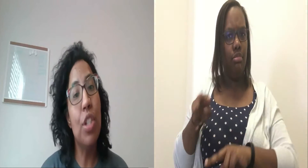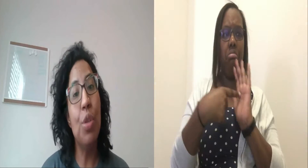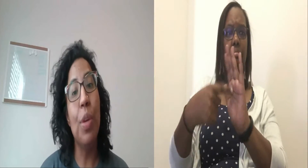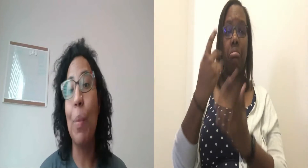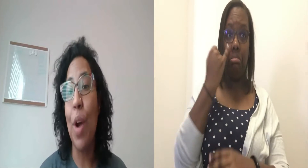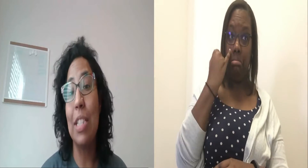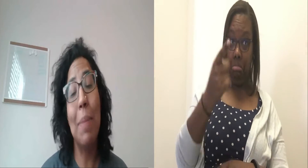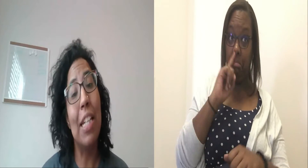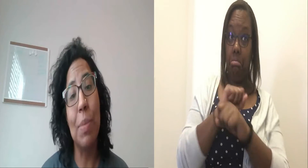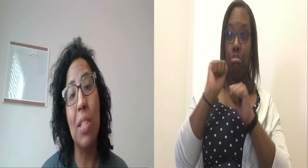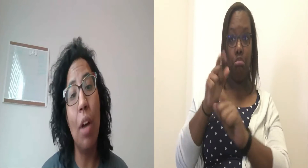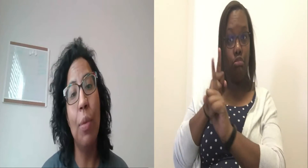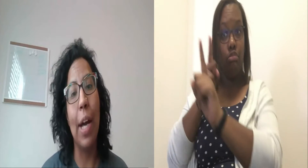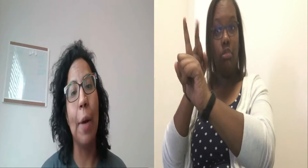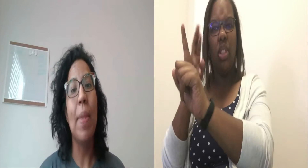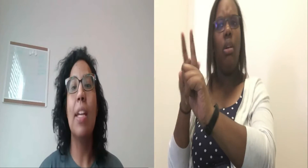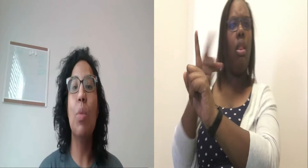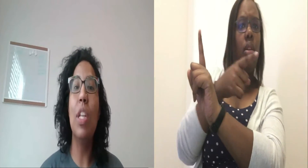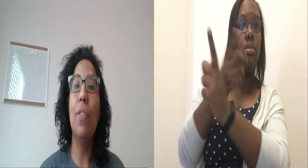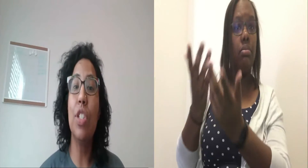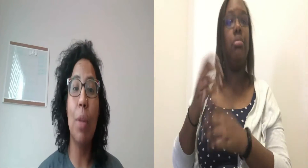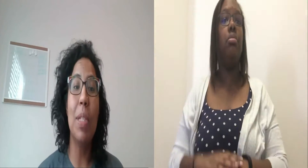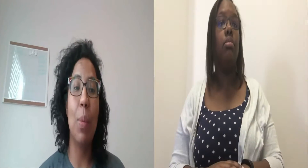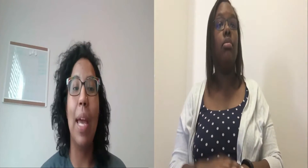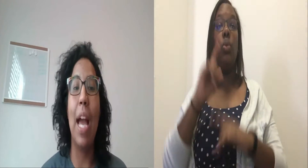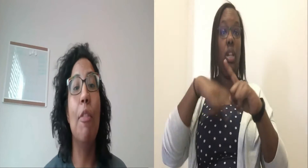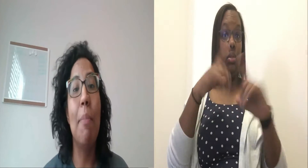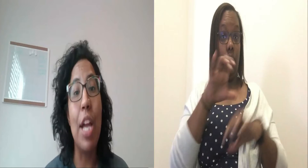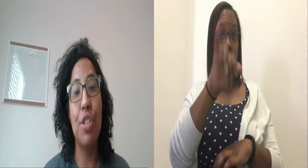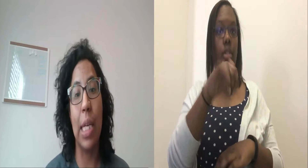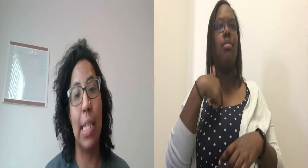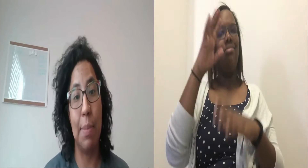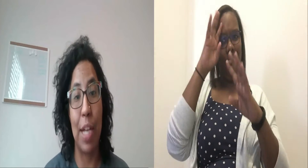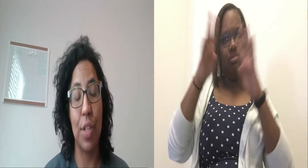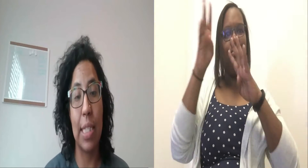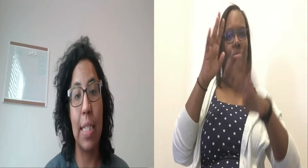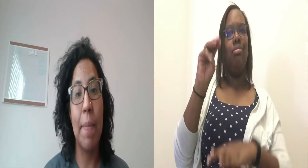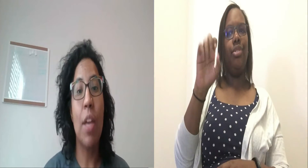do with your project management software is when you've determined a way of measuring these metrics